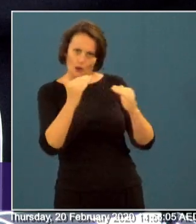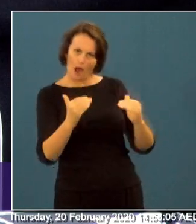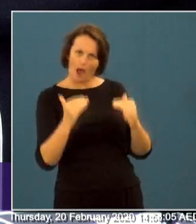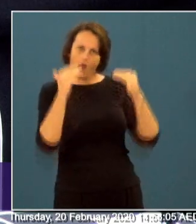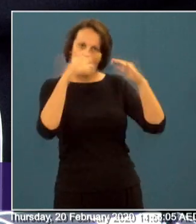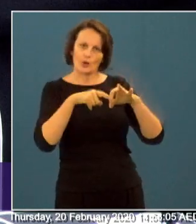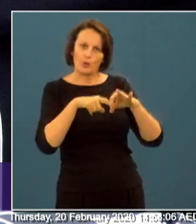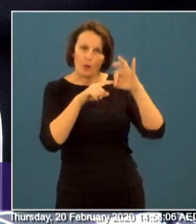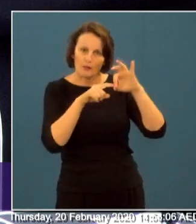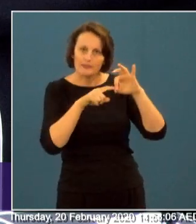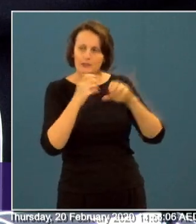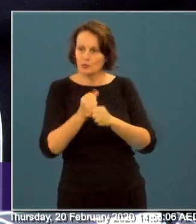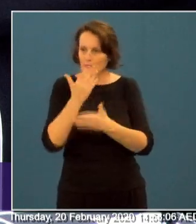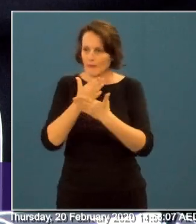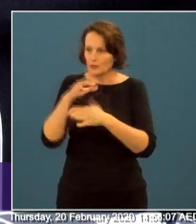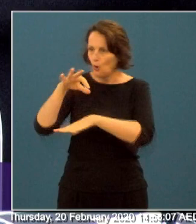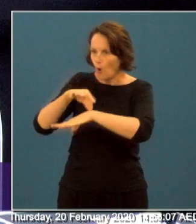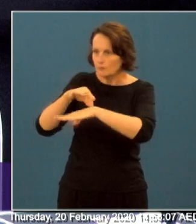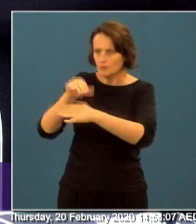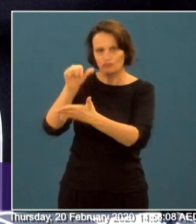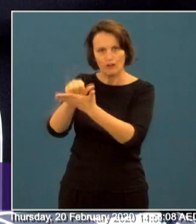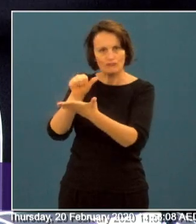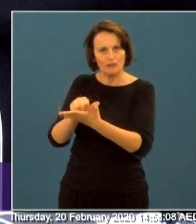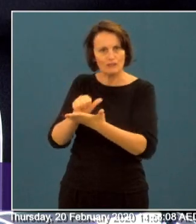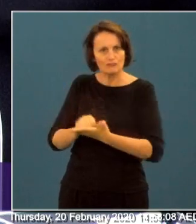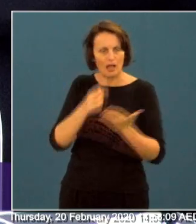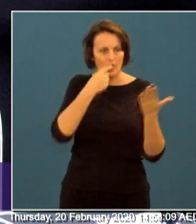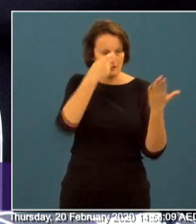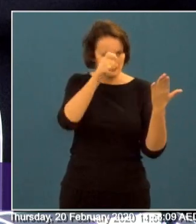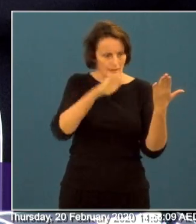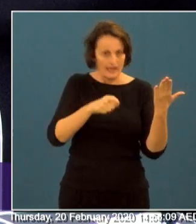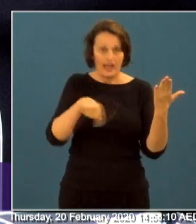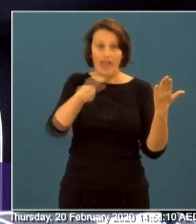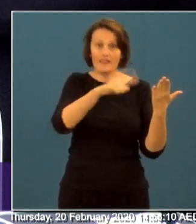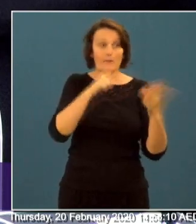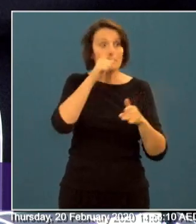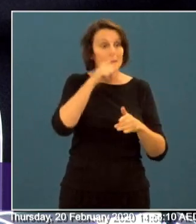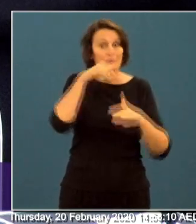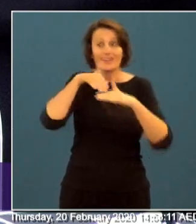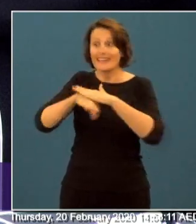in relation to health care, to give consumers confidence that they are receiving quality and safe services.